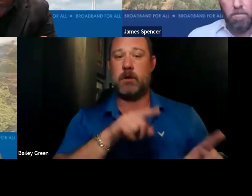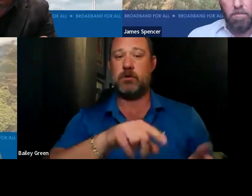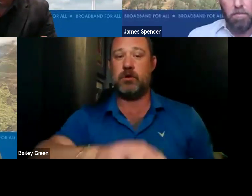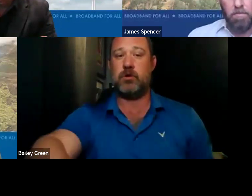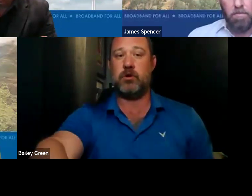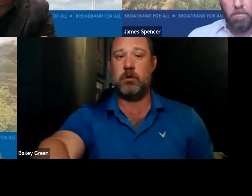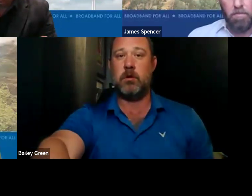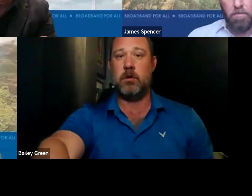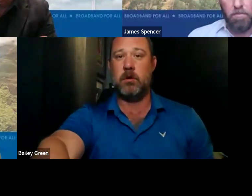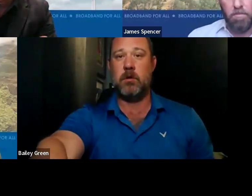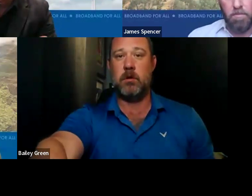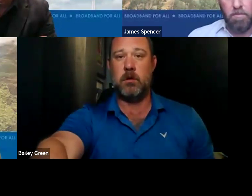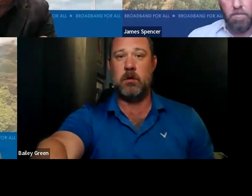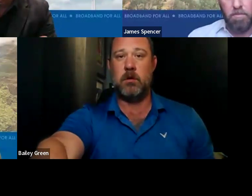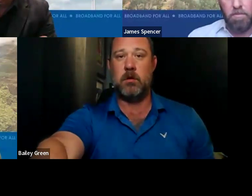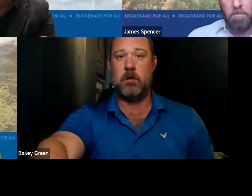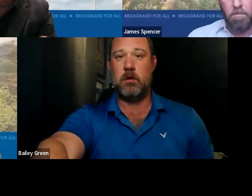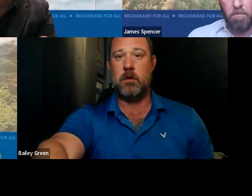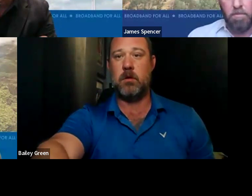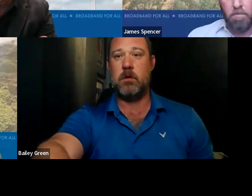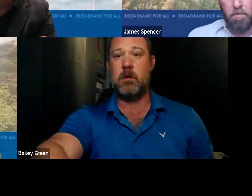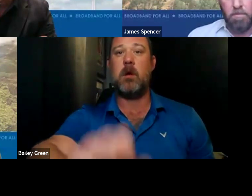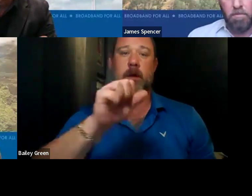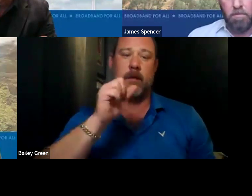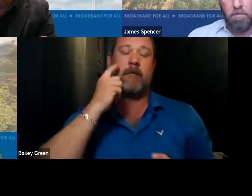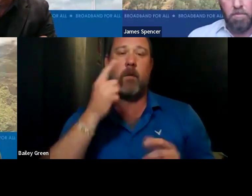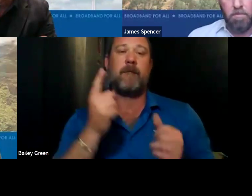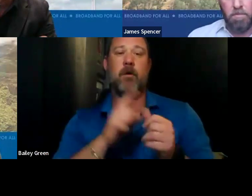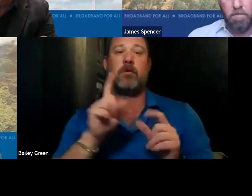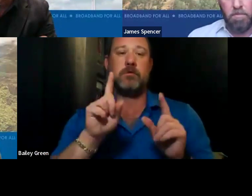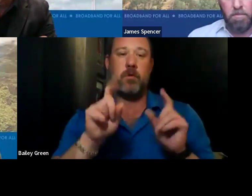Yeah, yeah, so definitely for the first question, you know, applicants are not